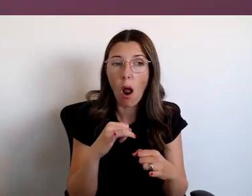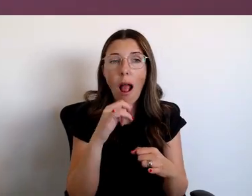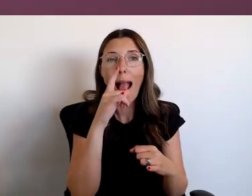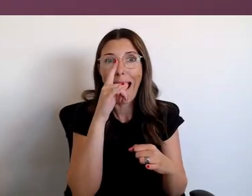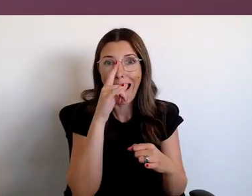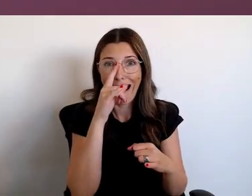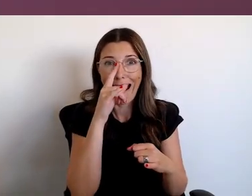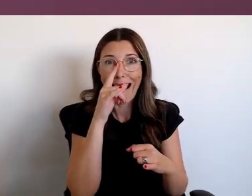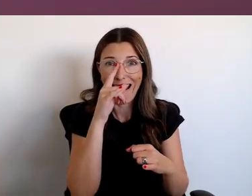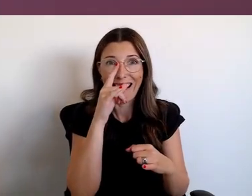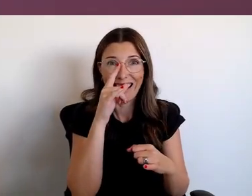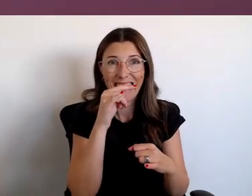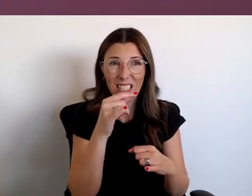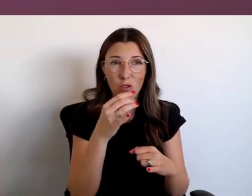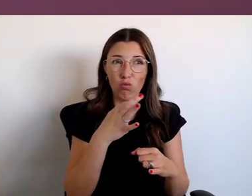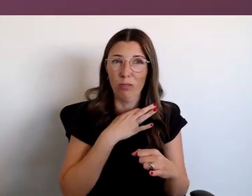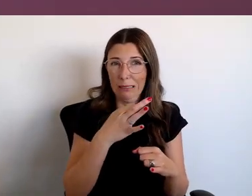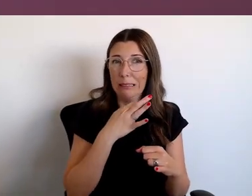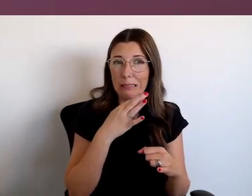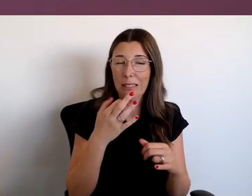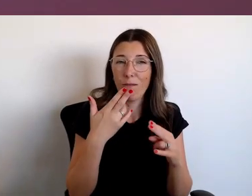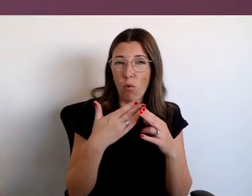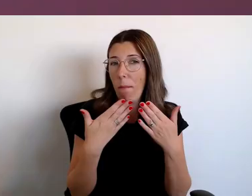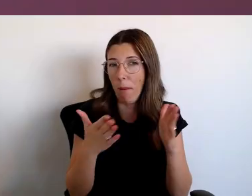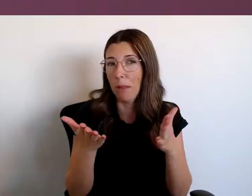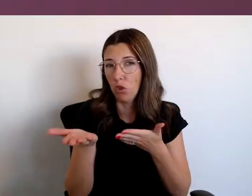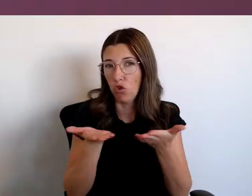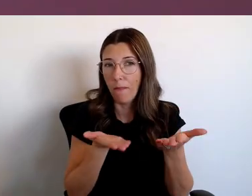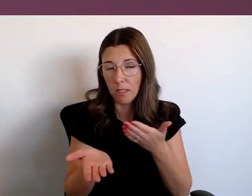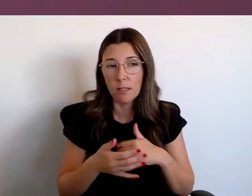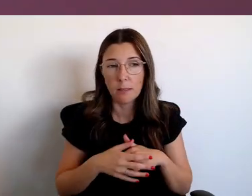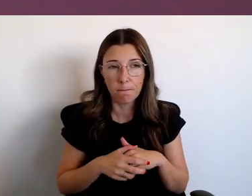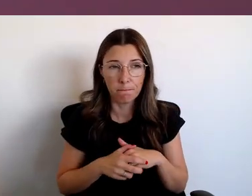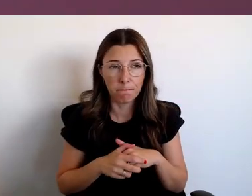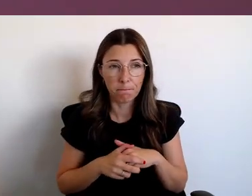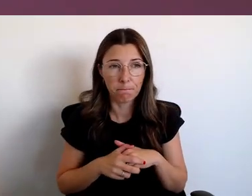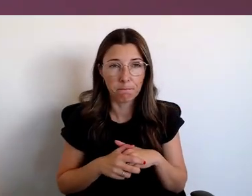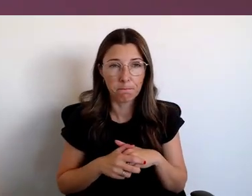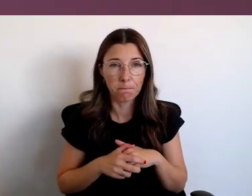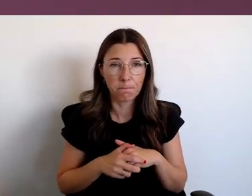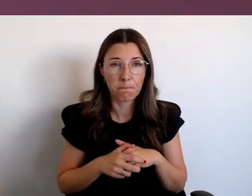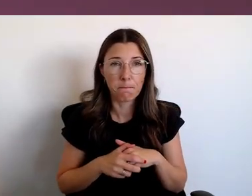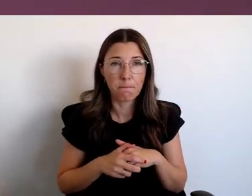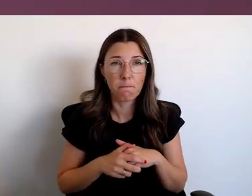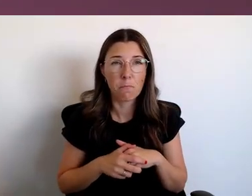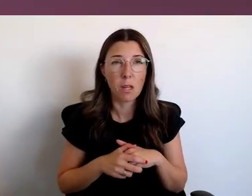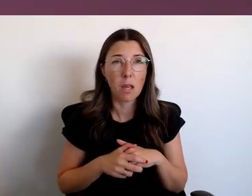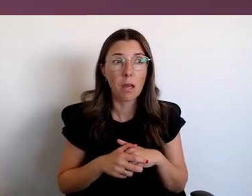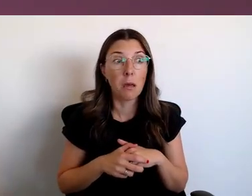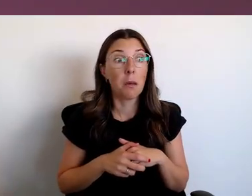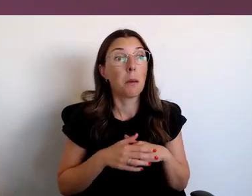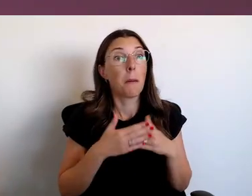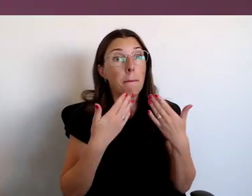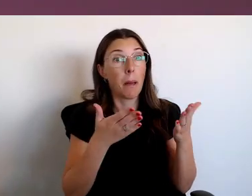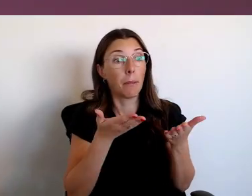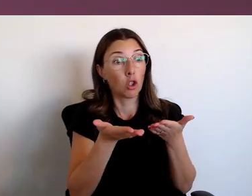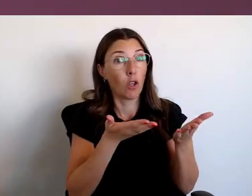in their design and use within the public service. And that's both by public servants themselves and to